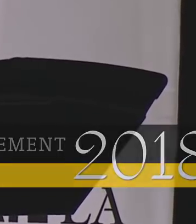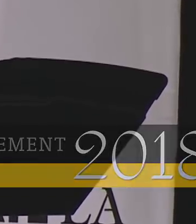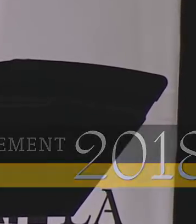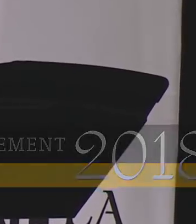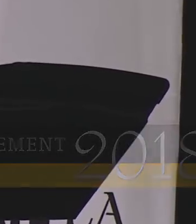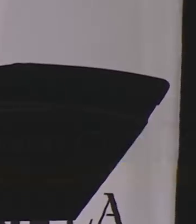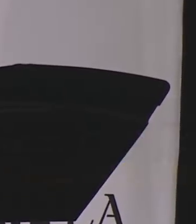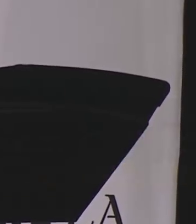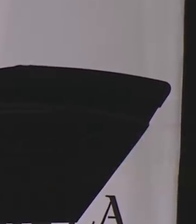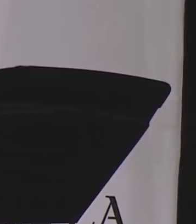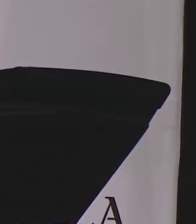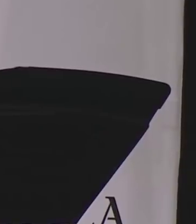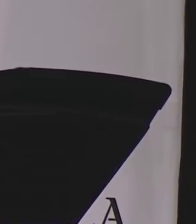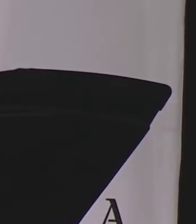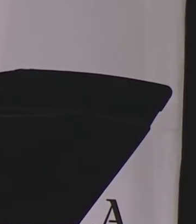THE TORCH OF FREEDOM'S LIGHT